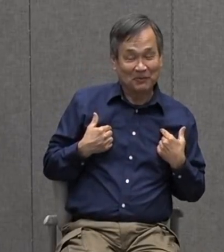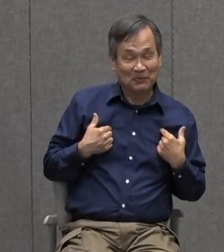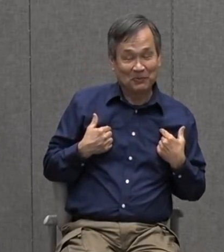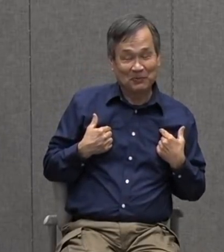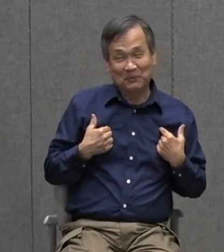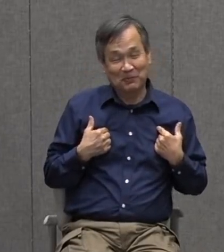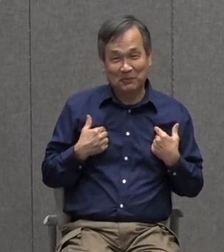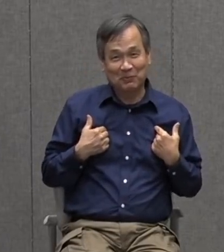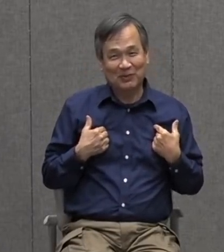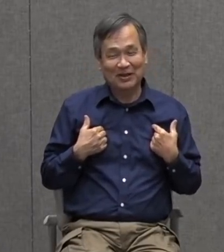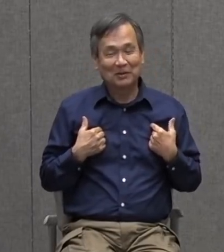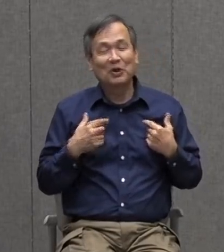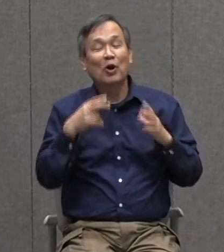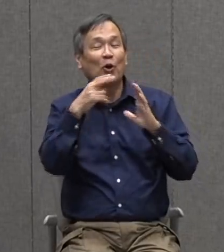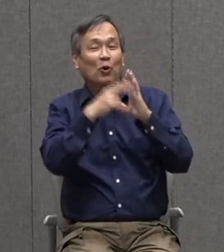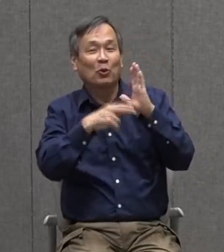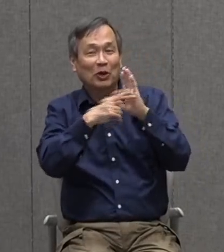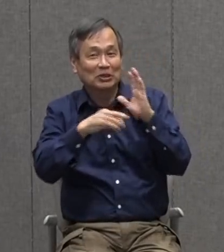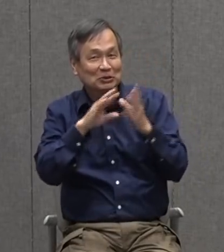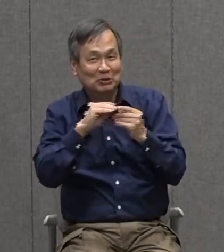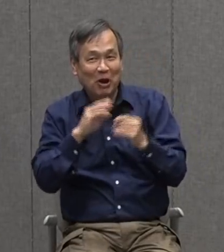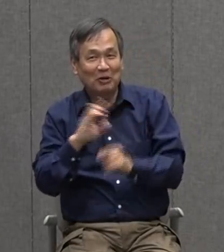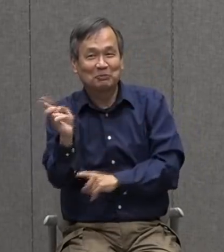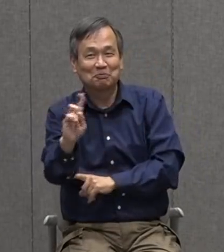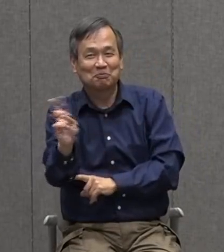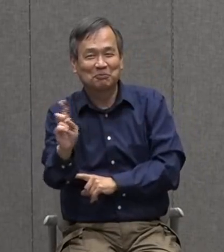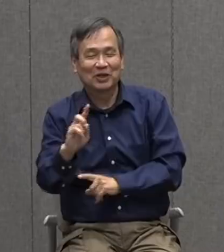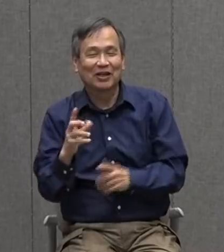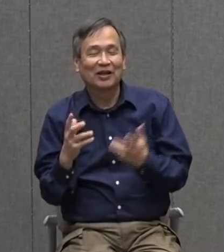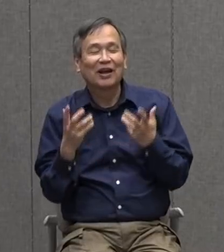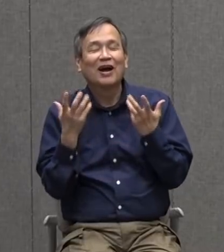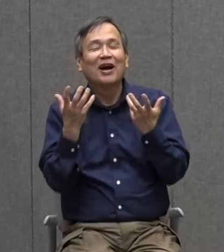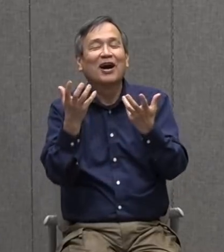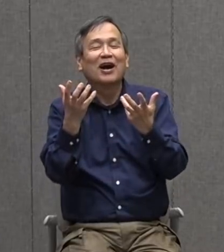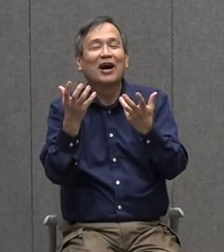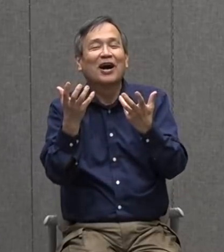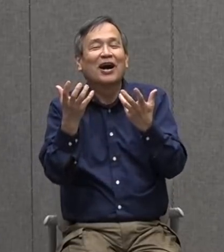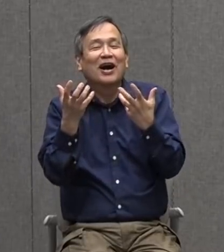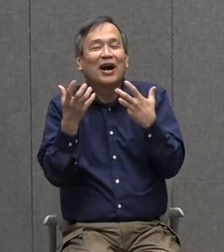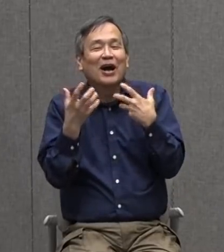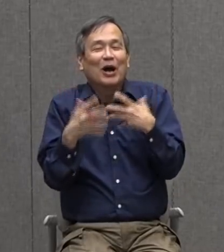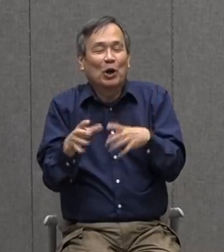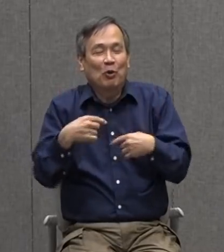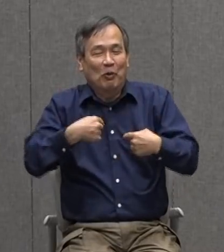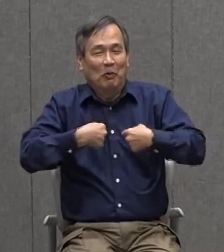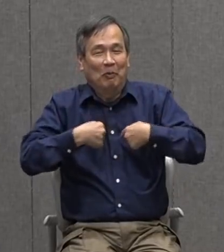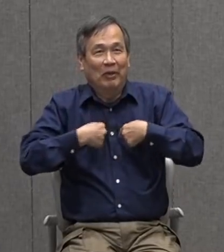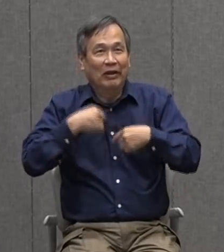other, so we could talk about how we did our math. But I don't wanna do all the thinking for you.